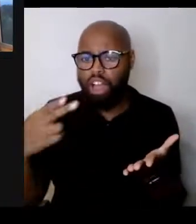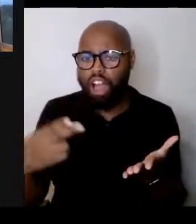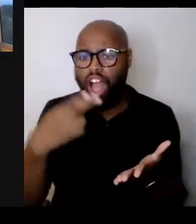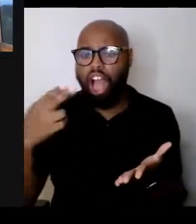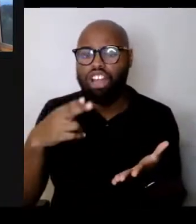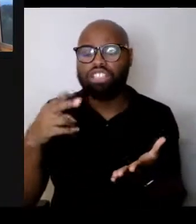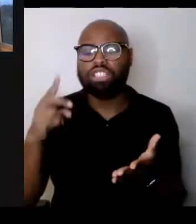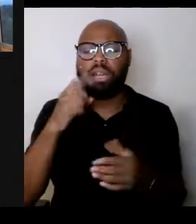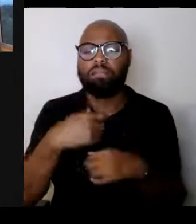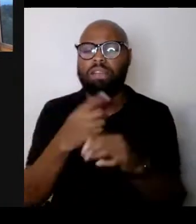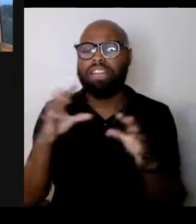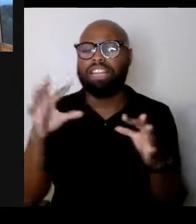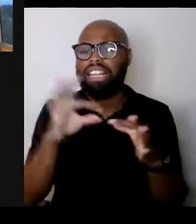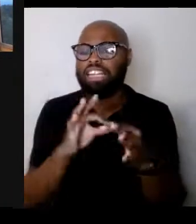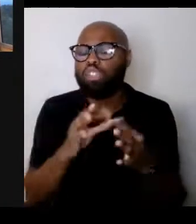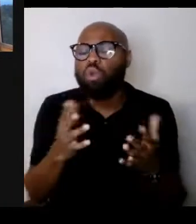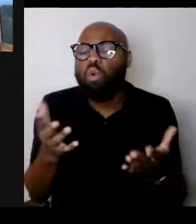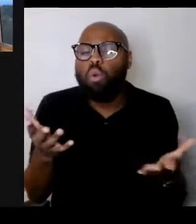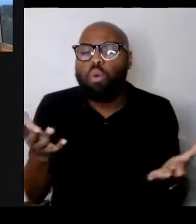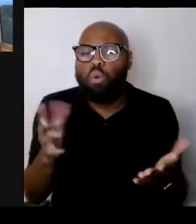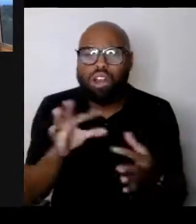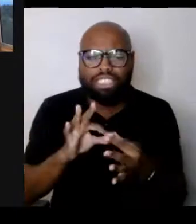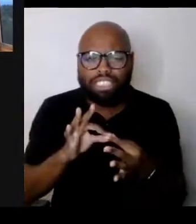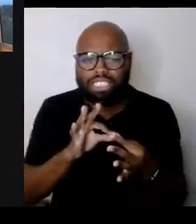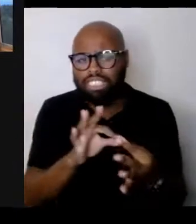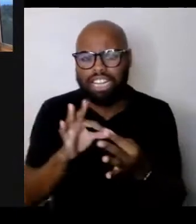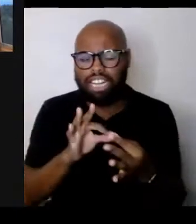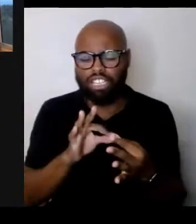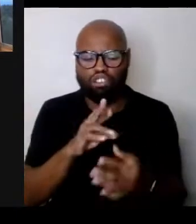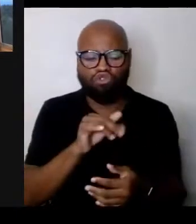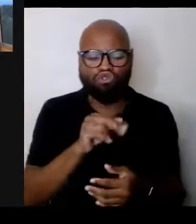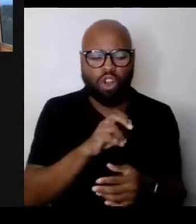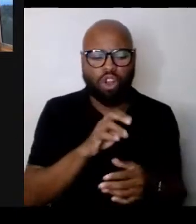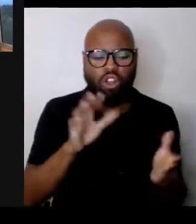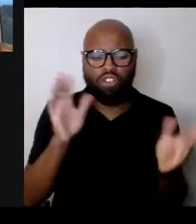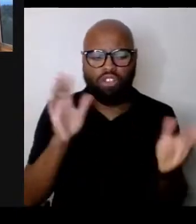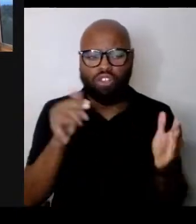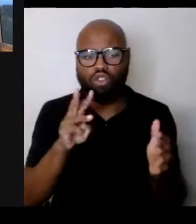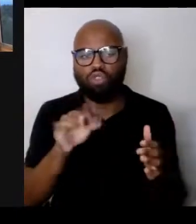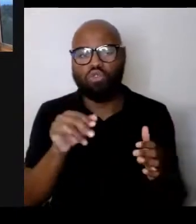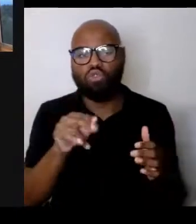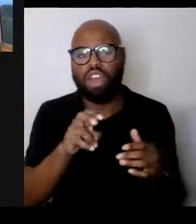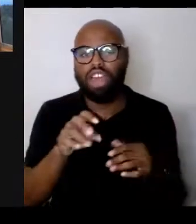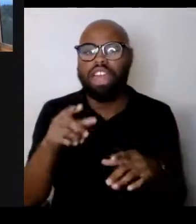What is the connection between Roe versus Wade and immigrant and refugee communities?